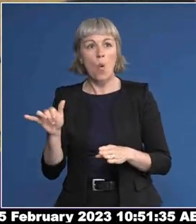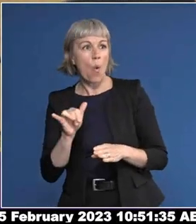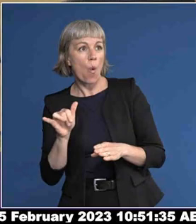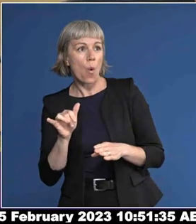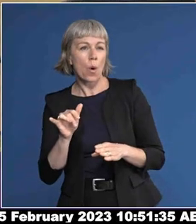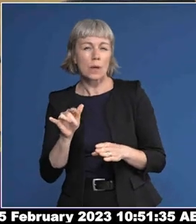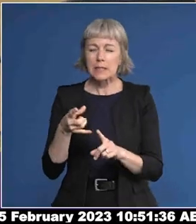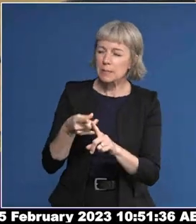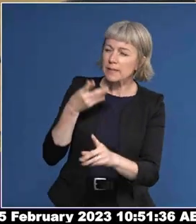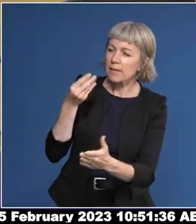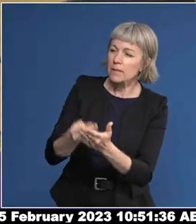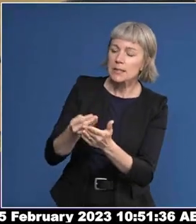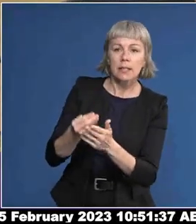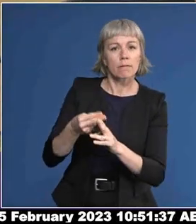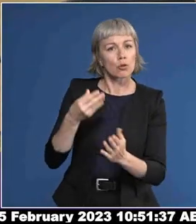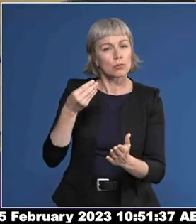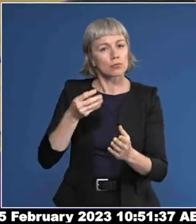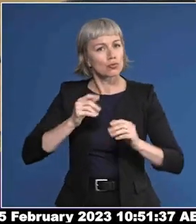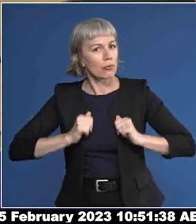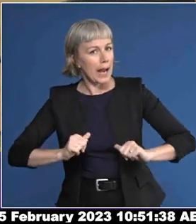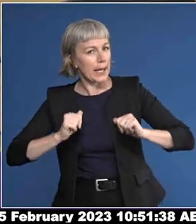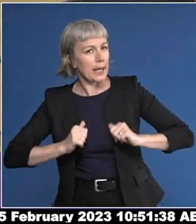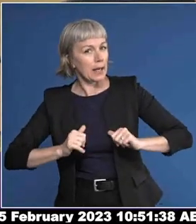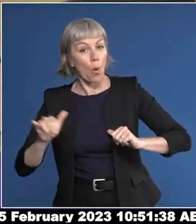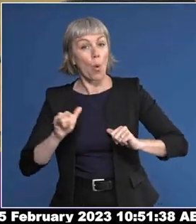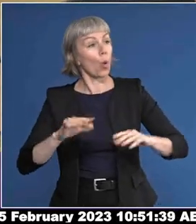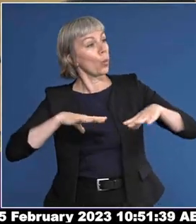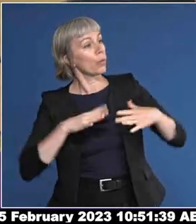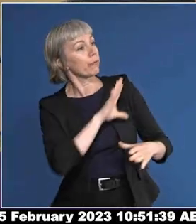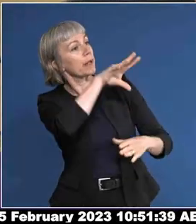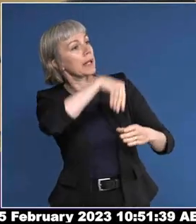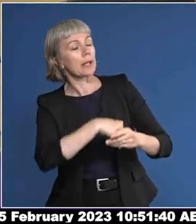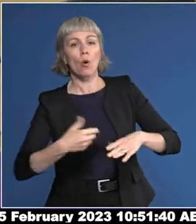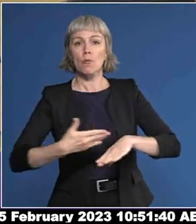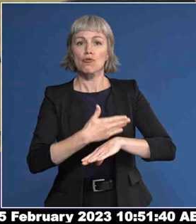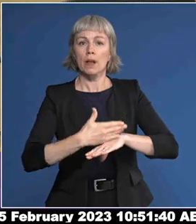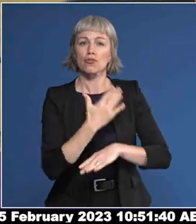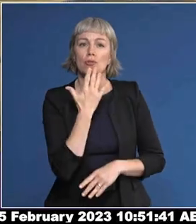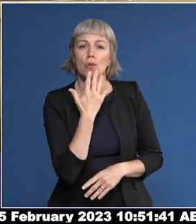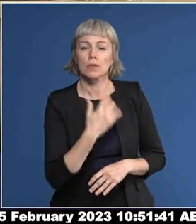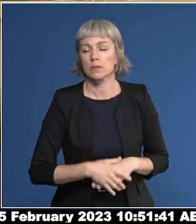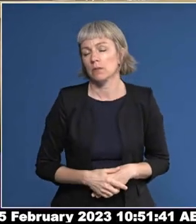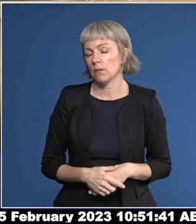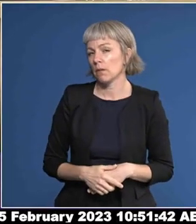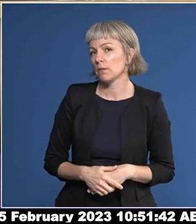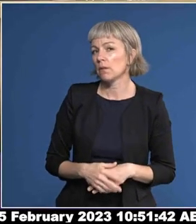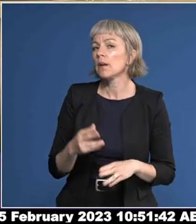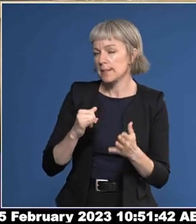In Sunnyfield? MR HYLAND: It's part of the broader operations. It's an expectation that we fully train people.